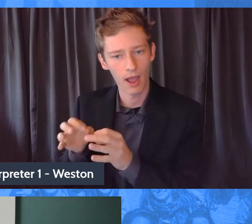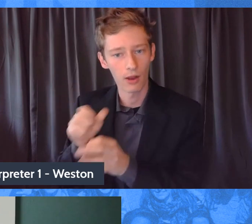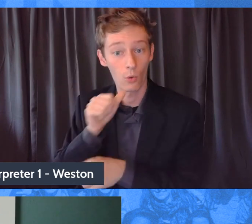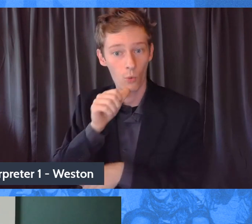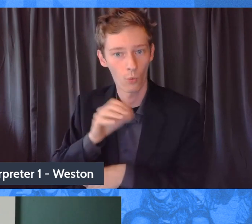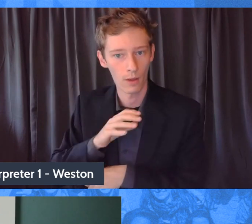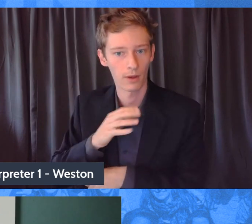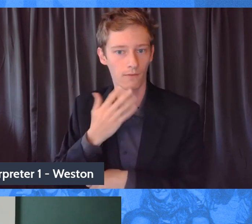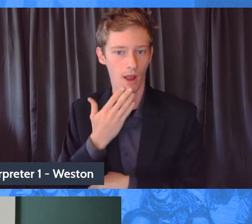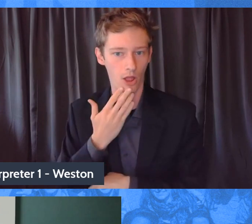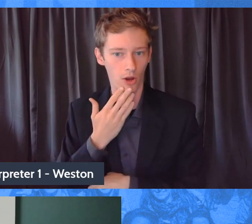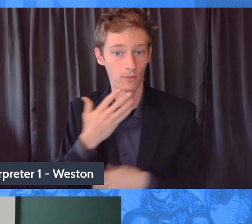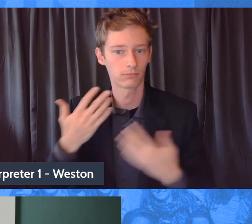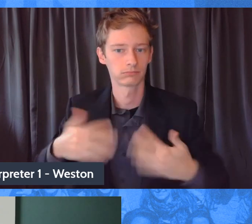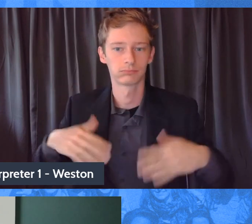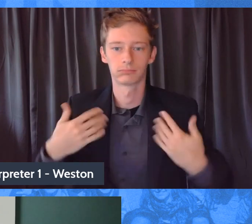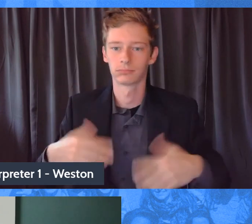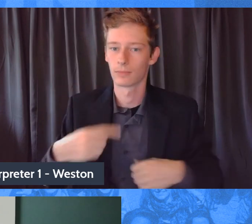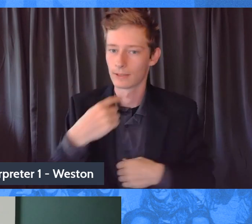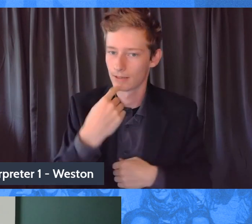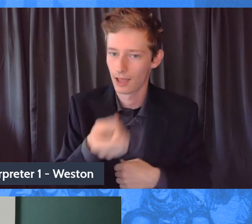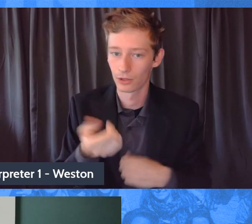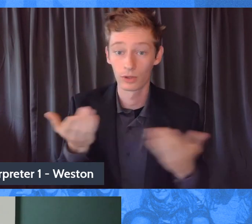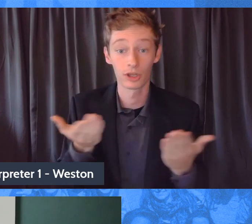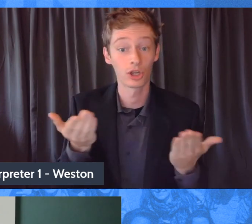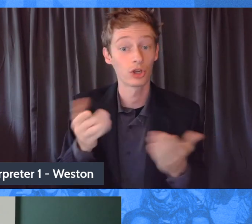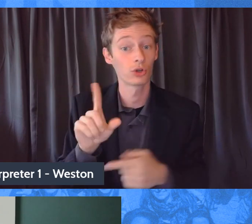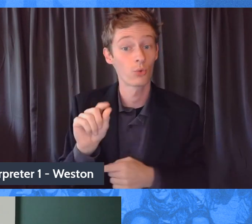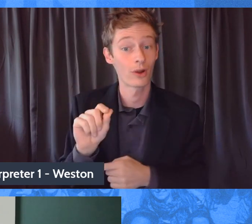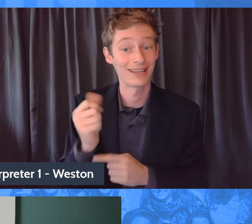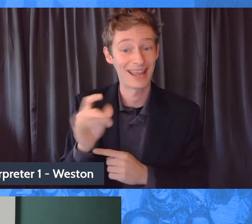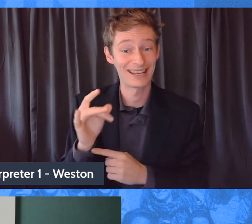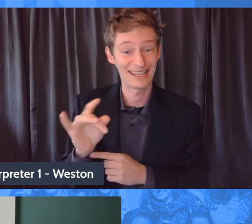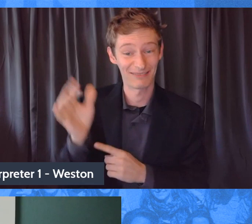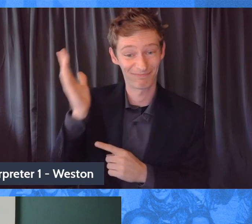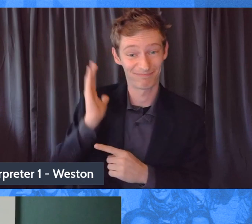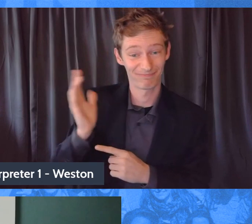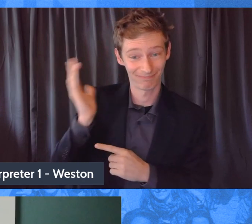And let me tell you, in 2018, I had the privilege of being on the campaign trail